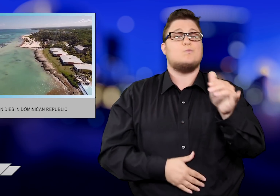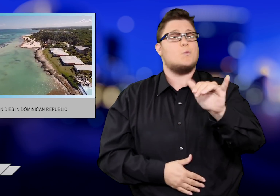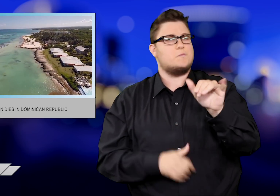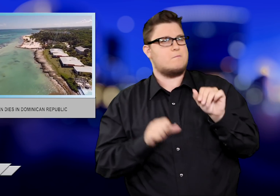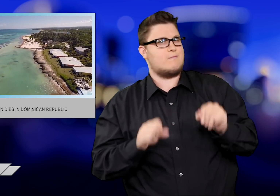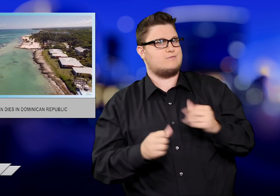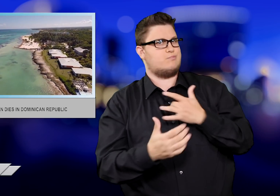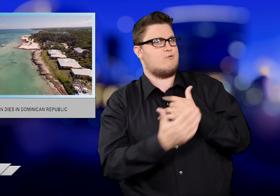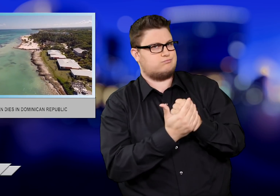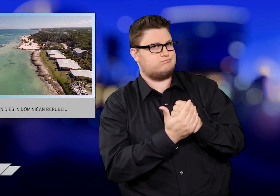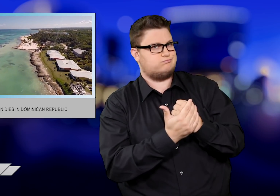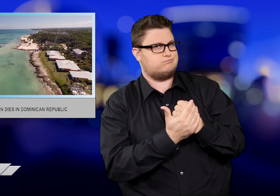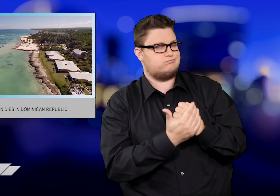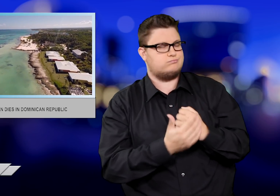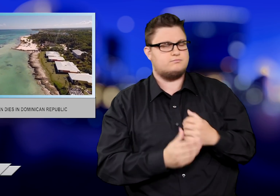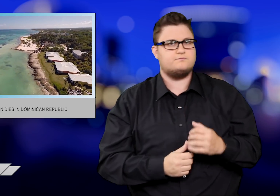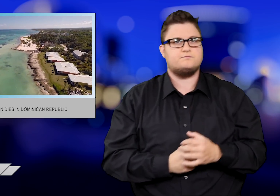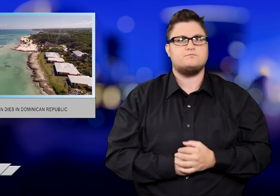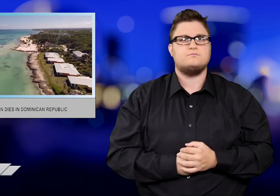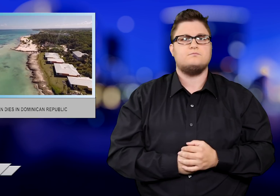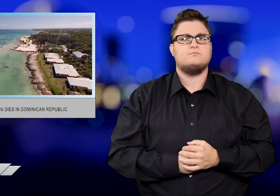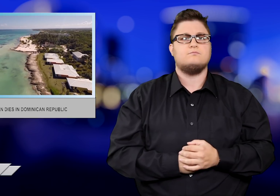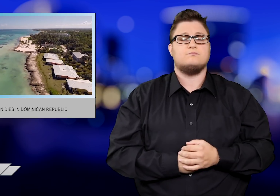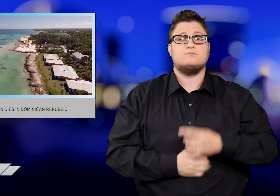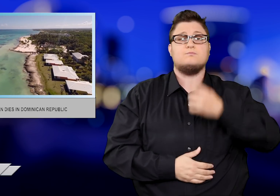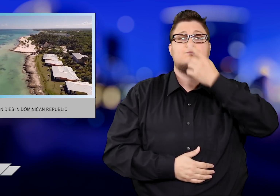He may have also had a heart attack.